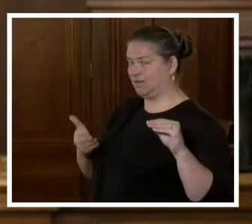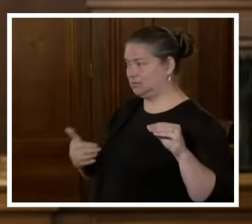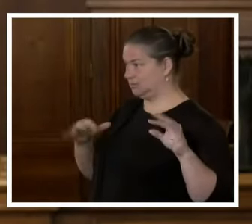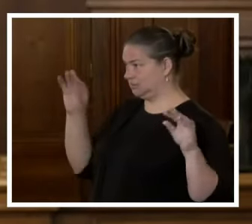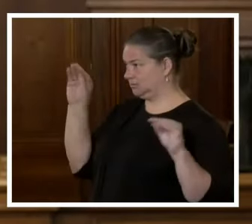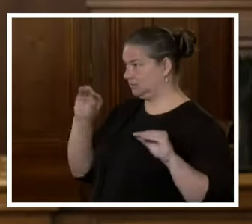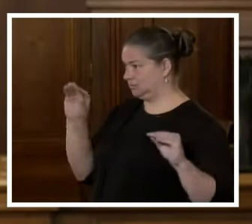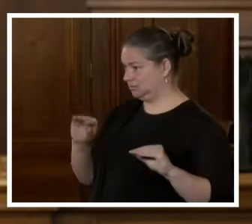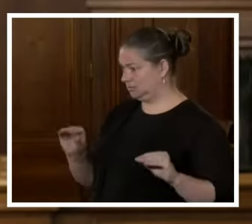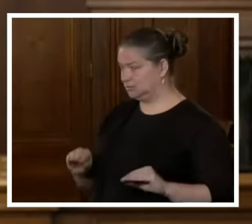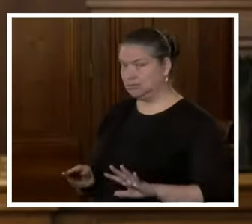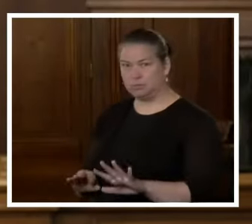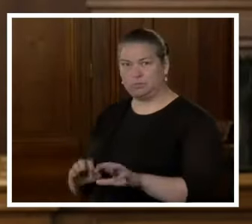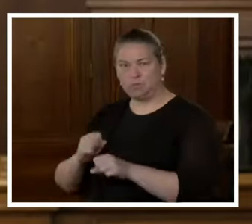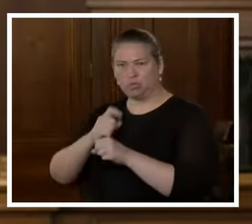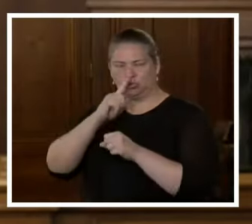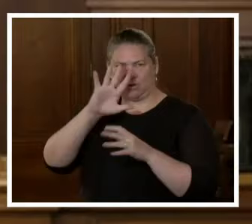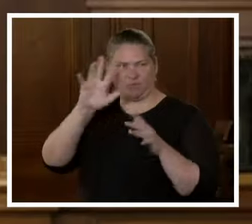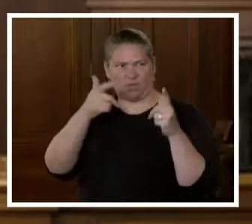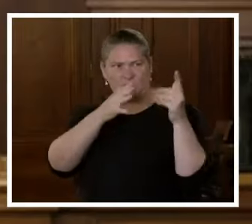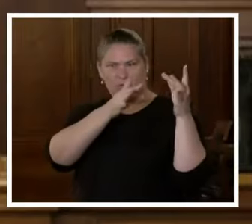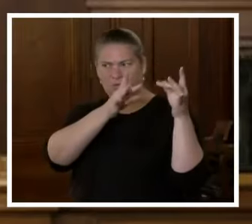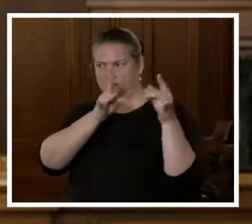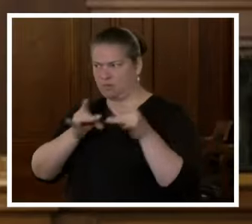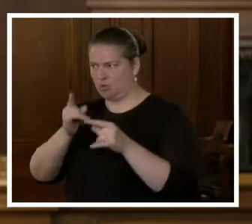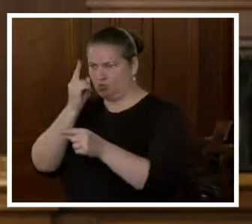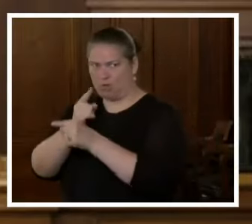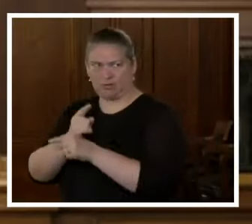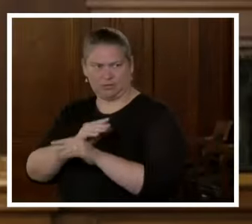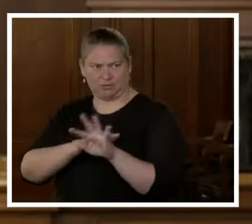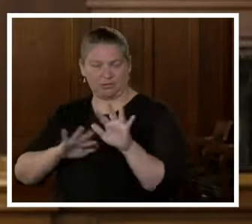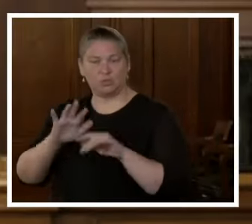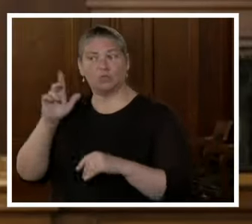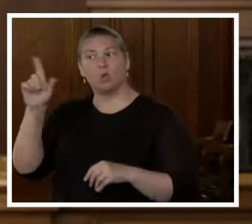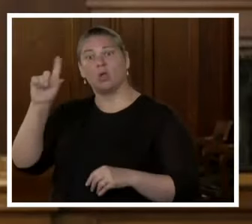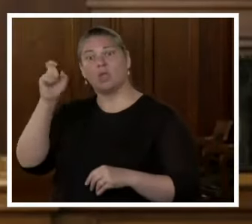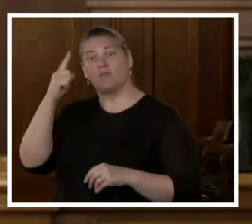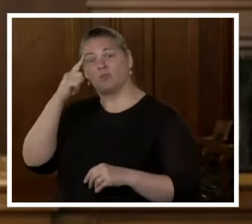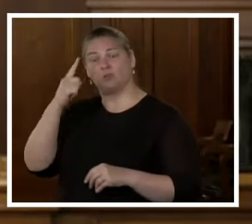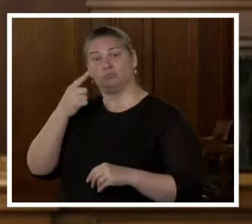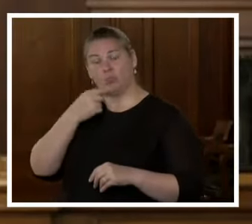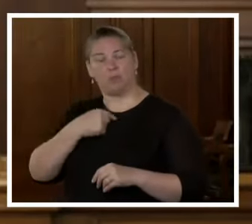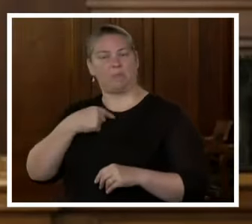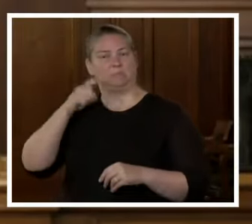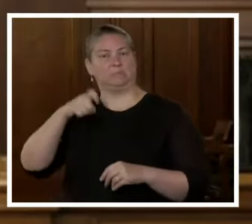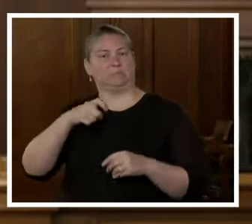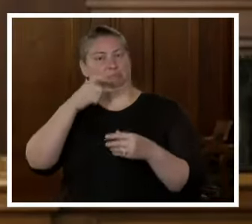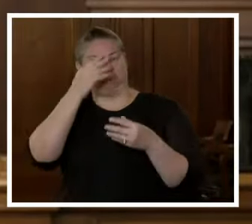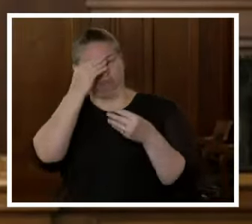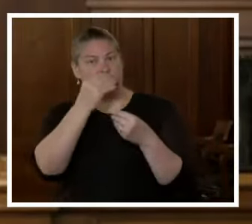AND WE EXPLAIN IT AS WE GO AND ARE ABLE TO PROVIDE PEOPLE THAT